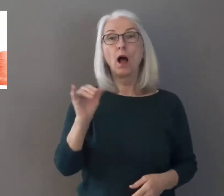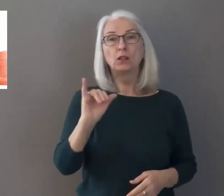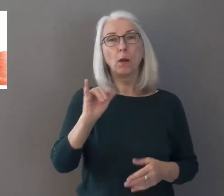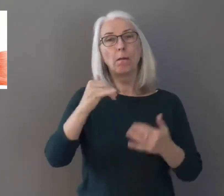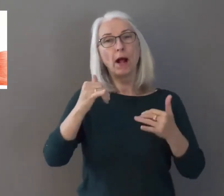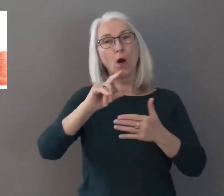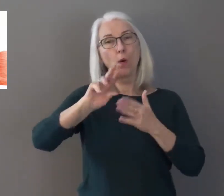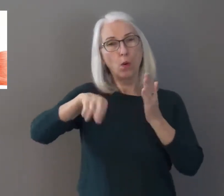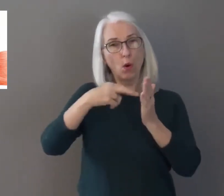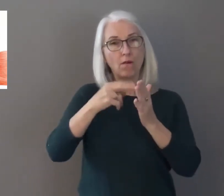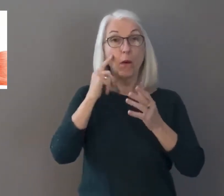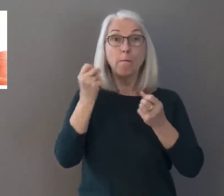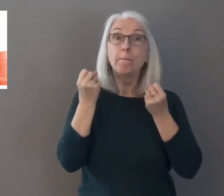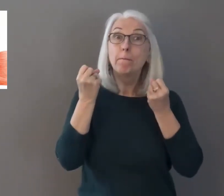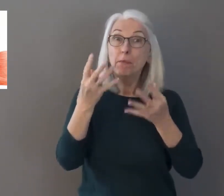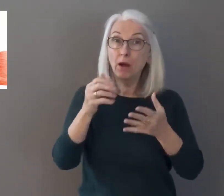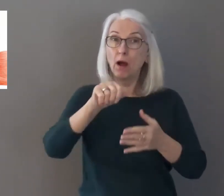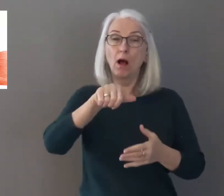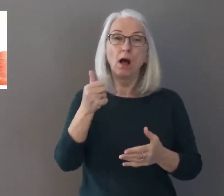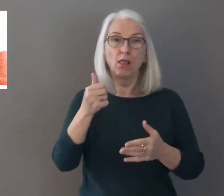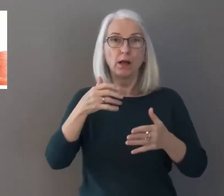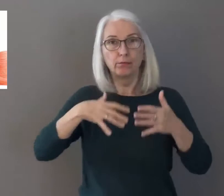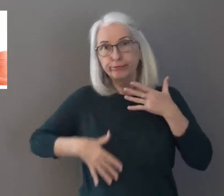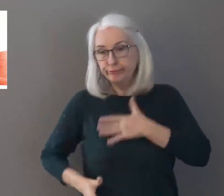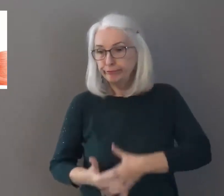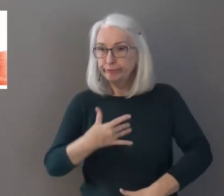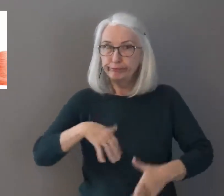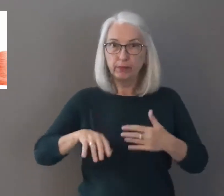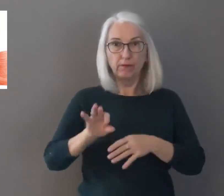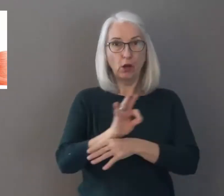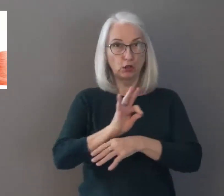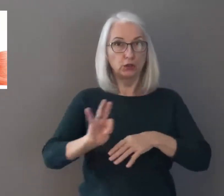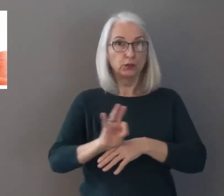Also plays a role in many other routine bodily functions.